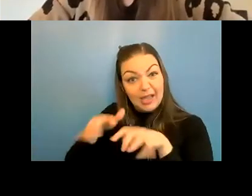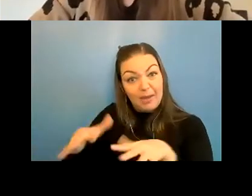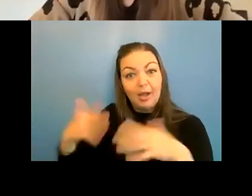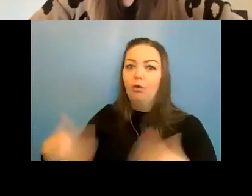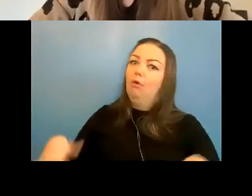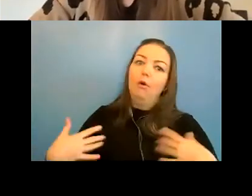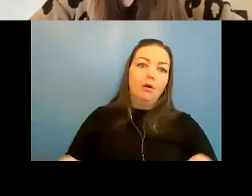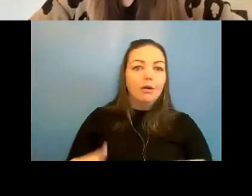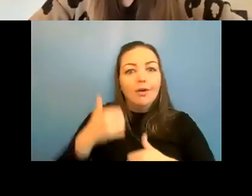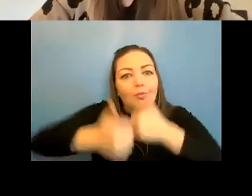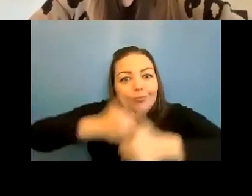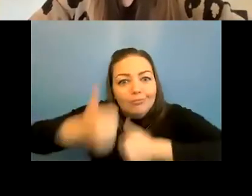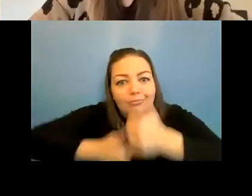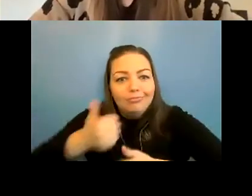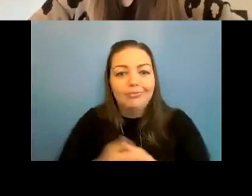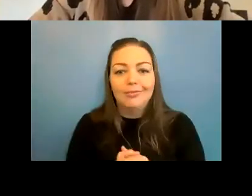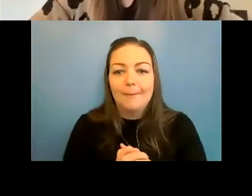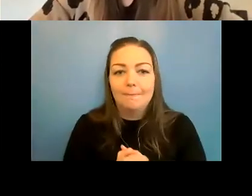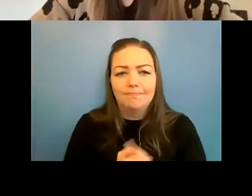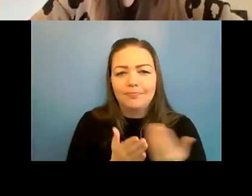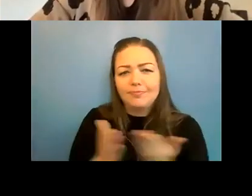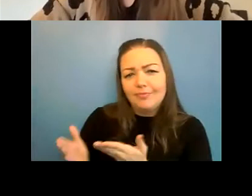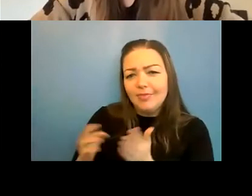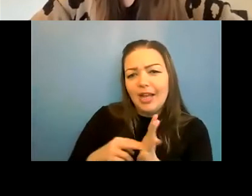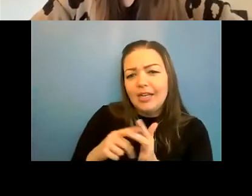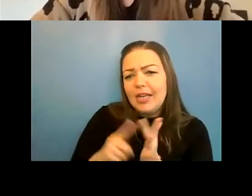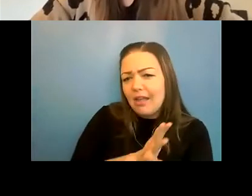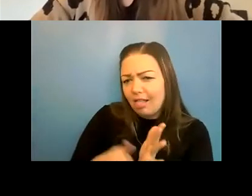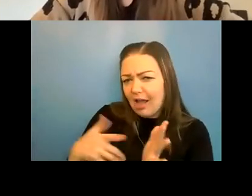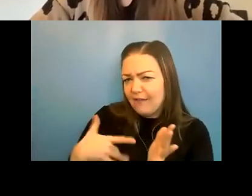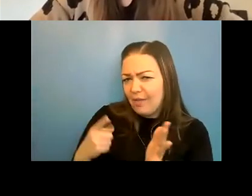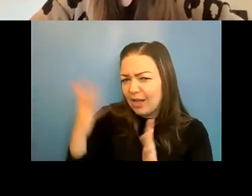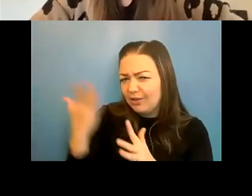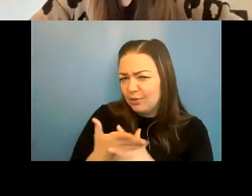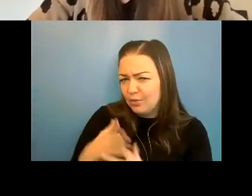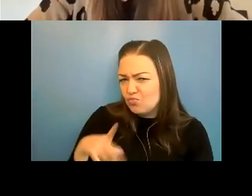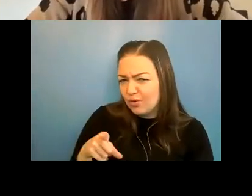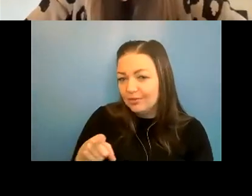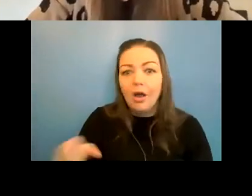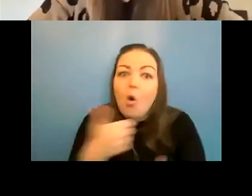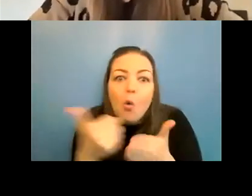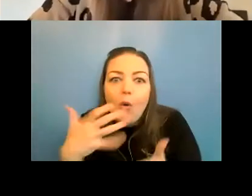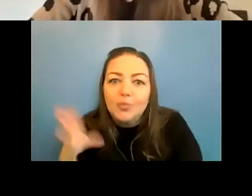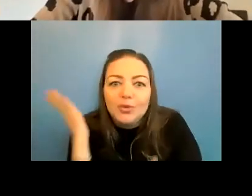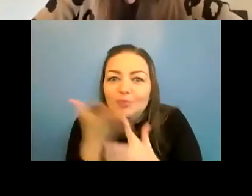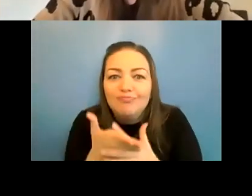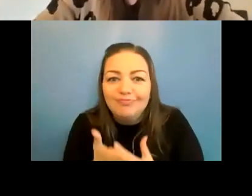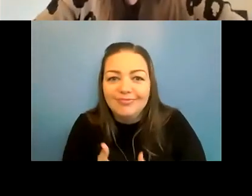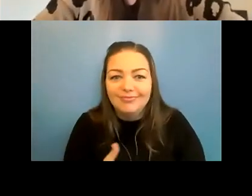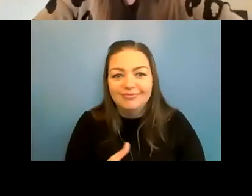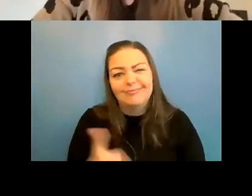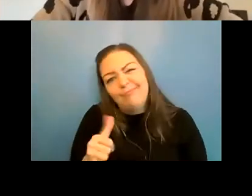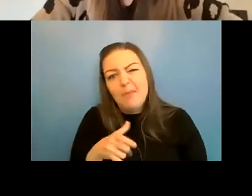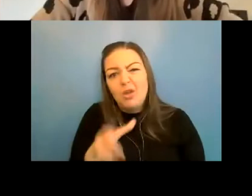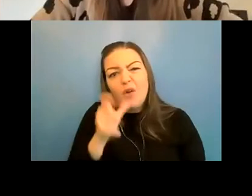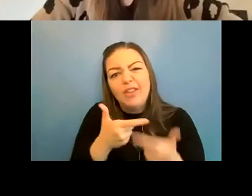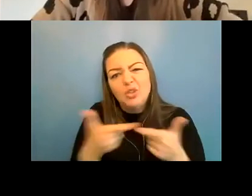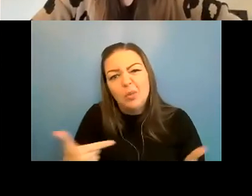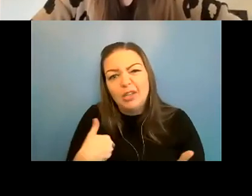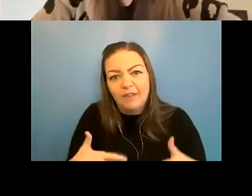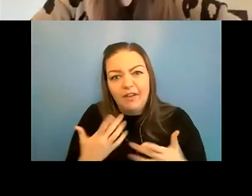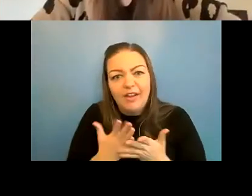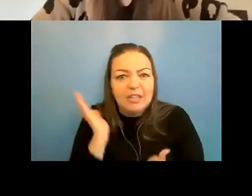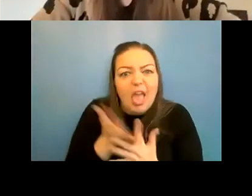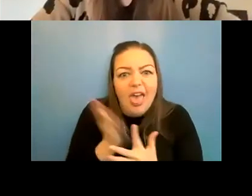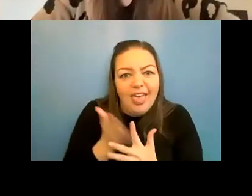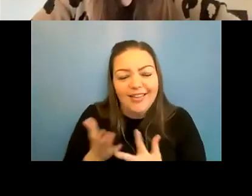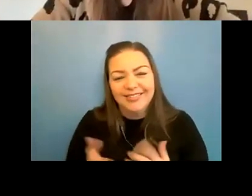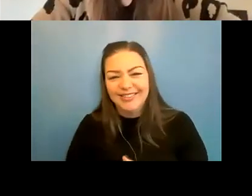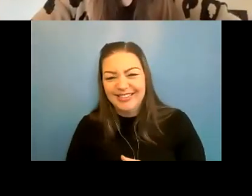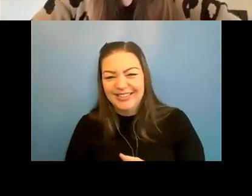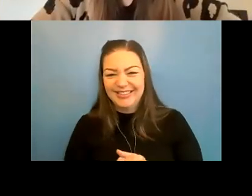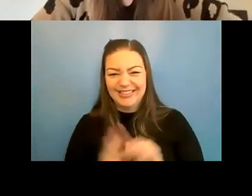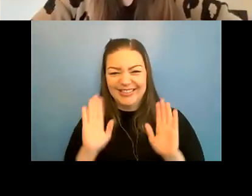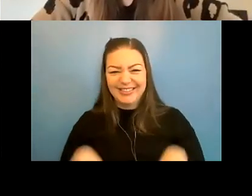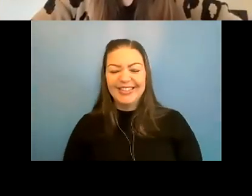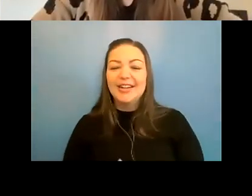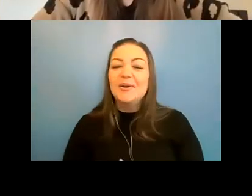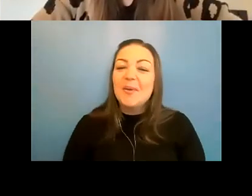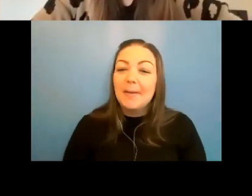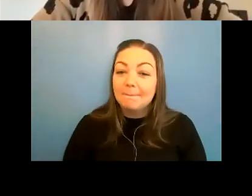Neil, I feel like you want to jump in.